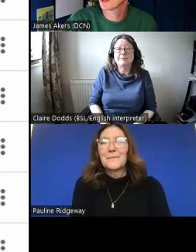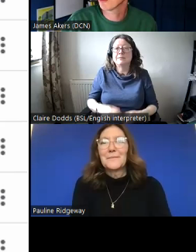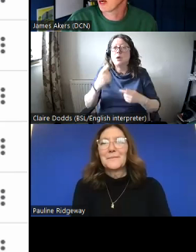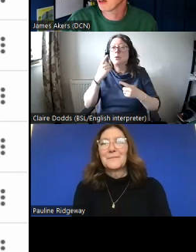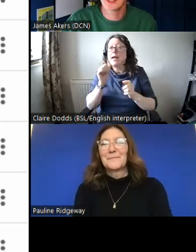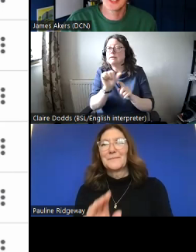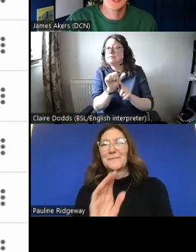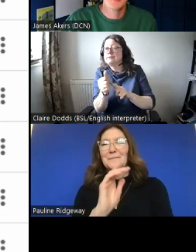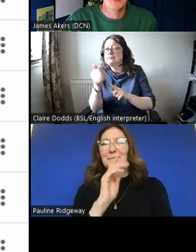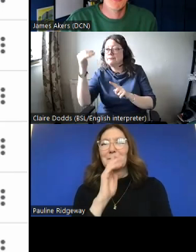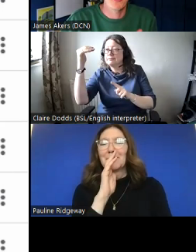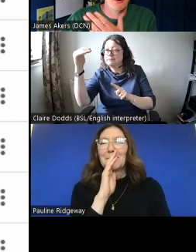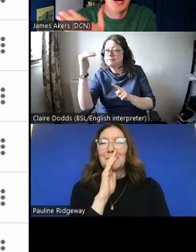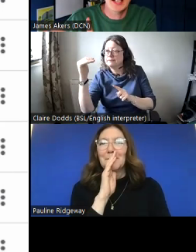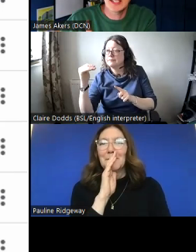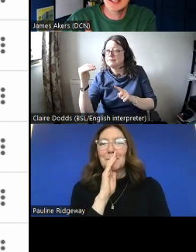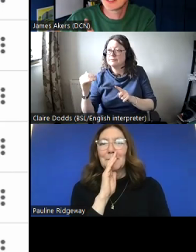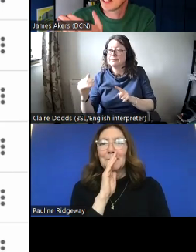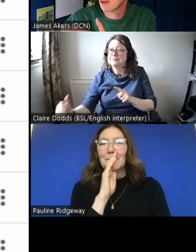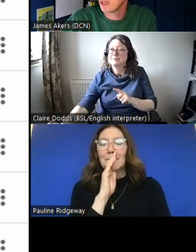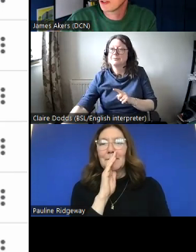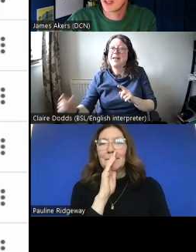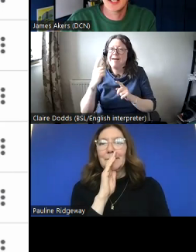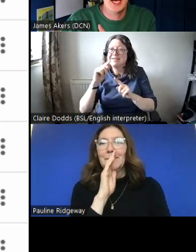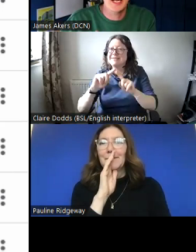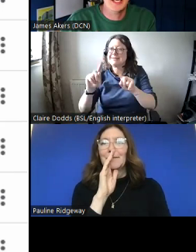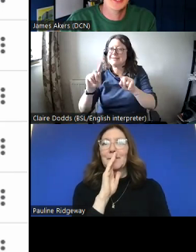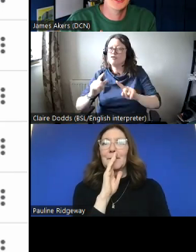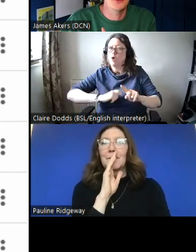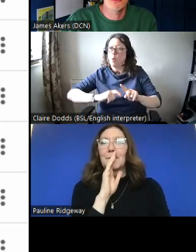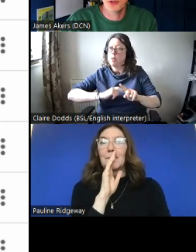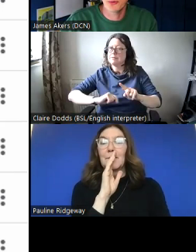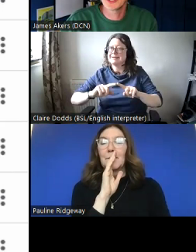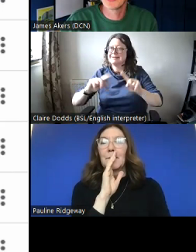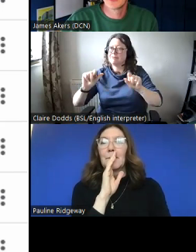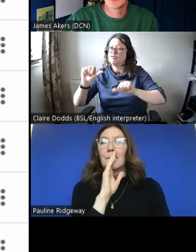We have people that are analysts, administrators, editors, or viewers,